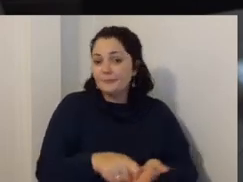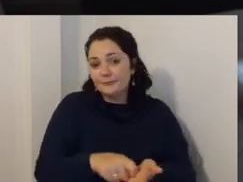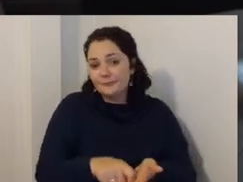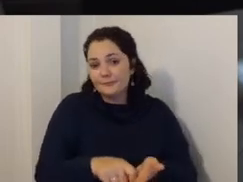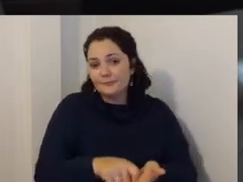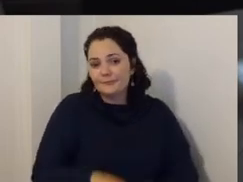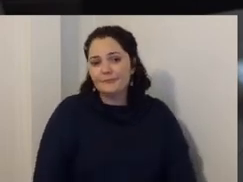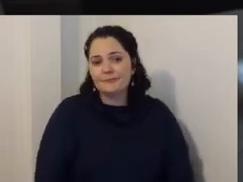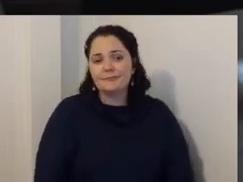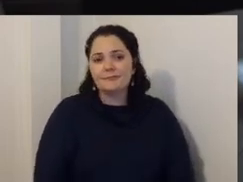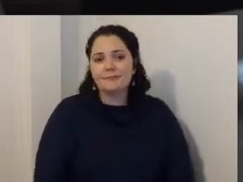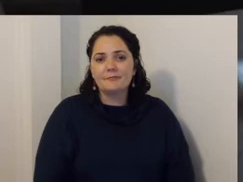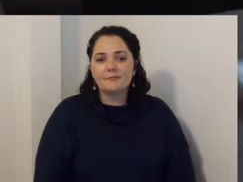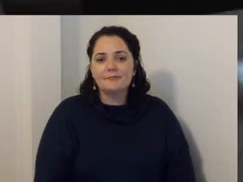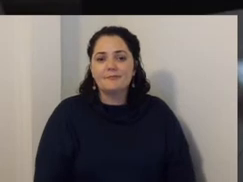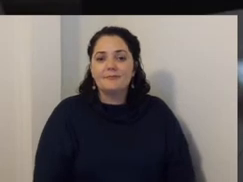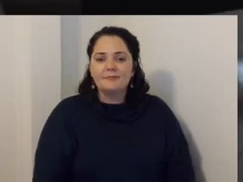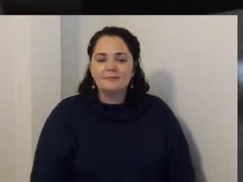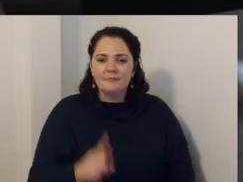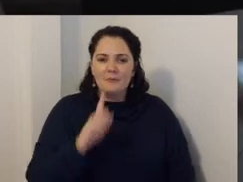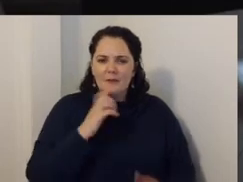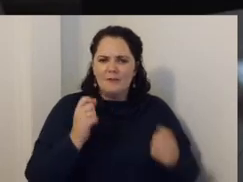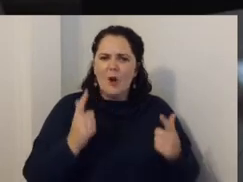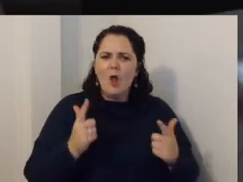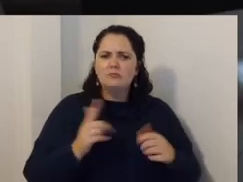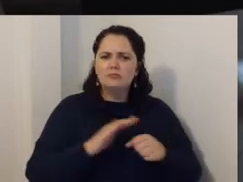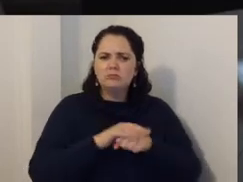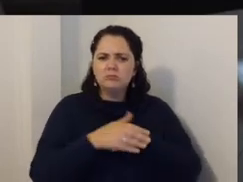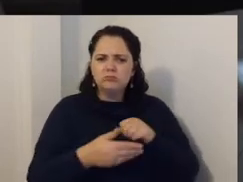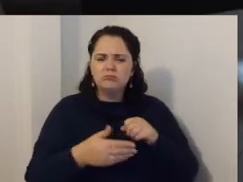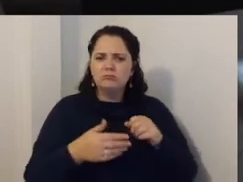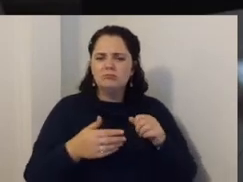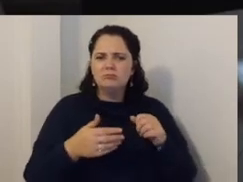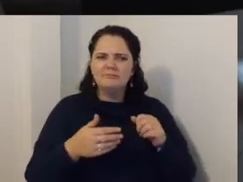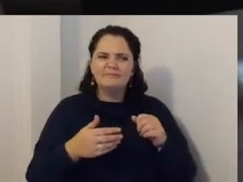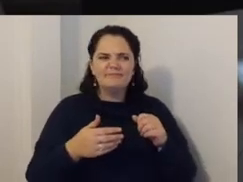graphite that it will sort of get slicked over for lack of a better word, it almost gets glazed